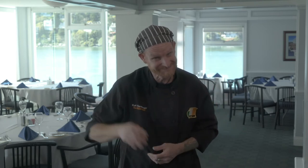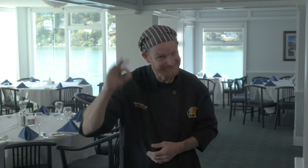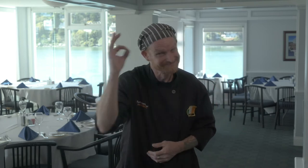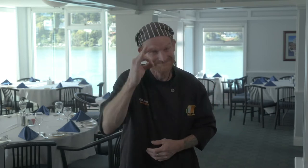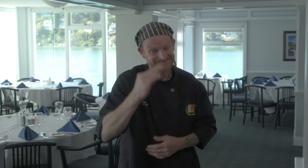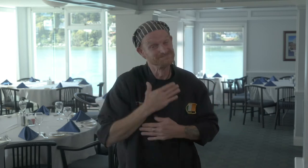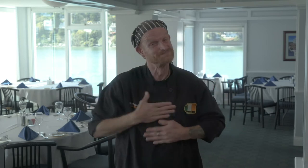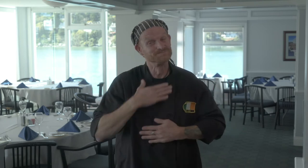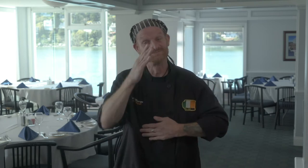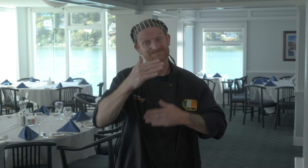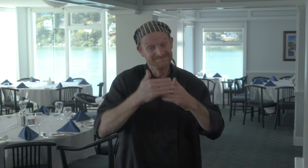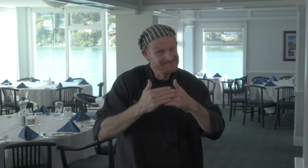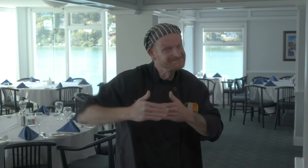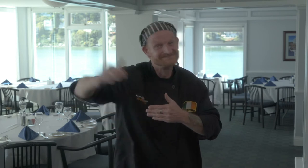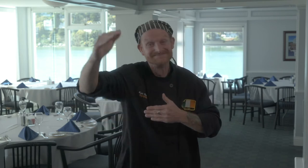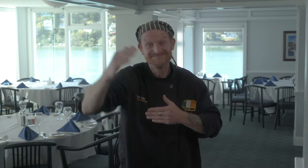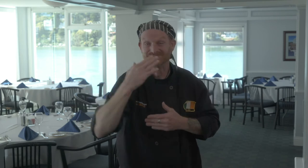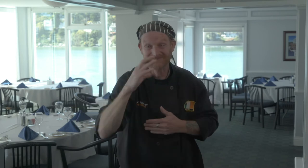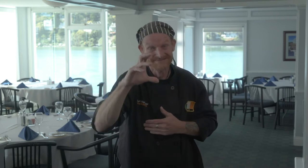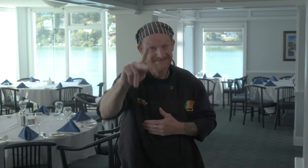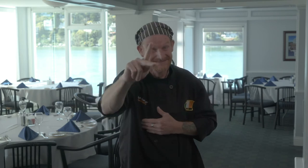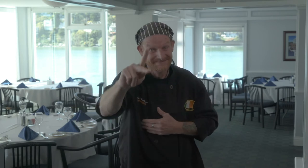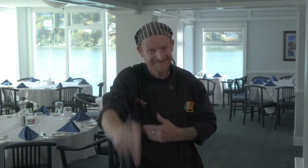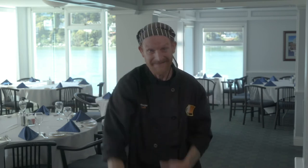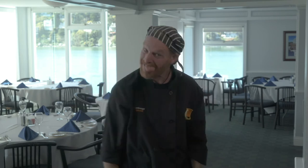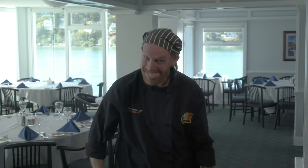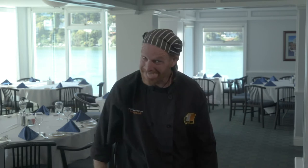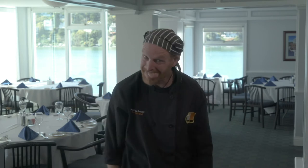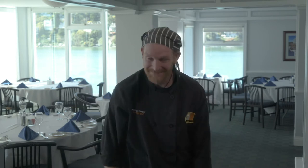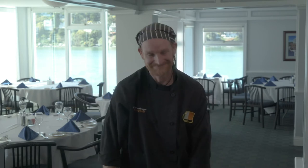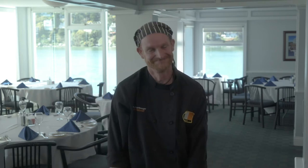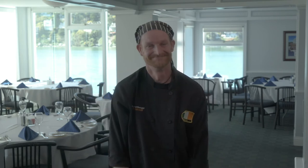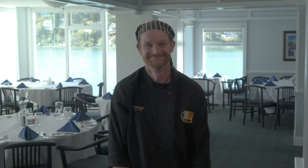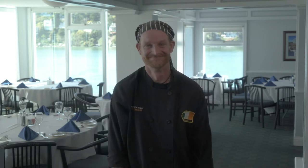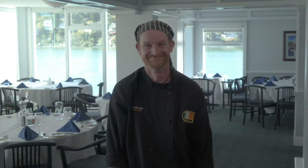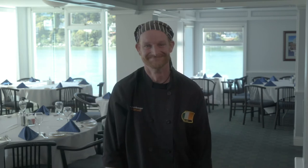Thank you and good luck!